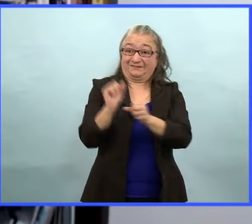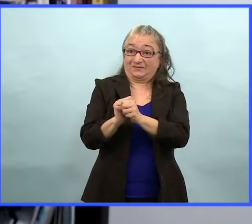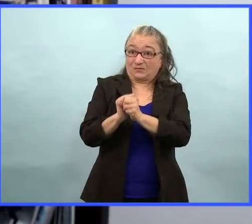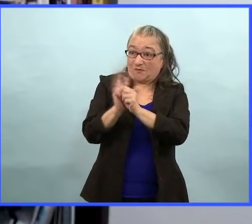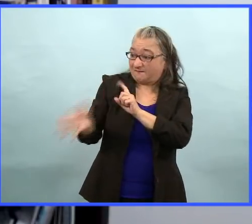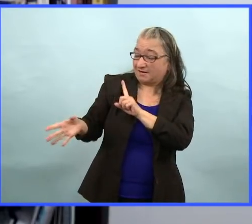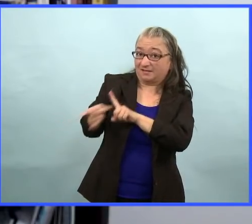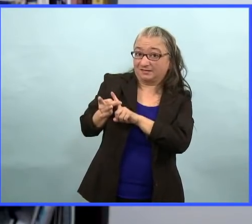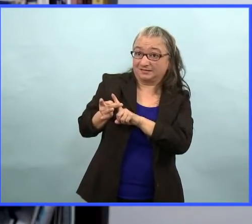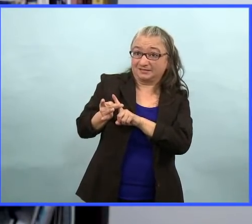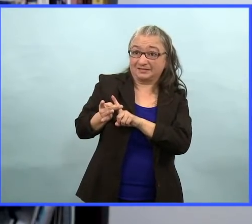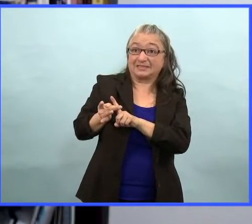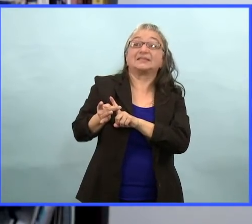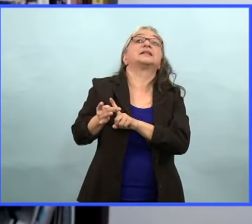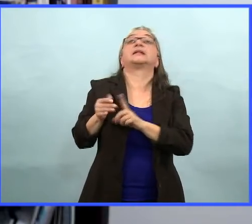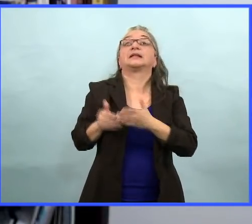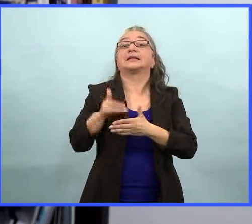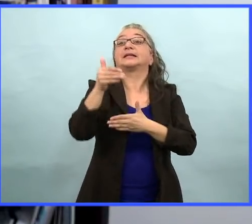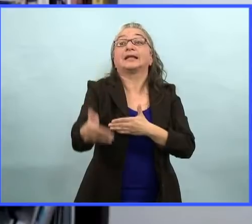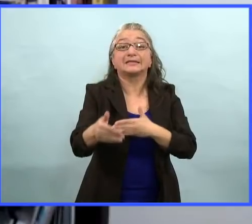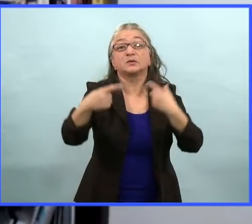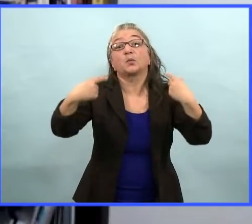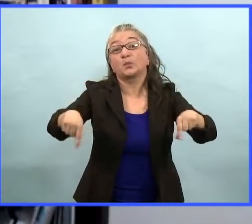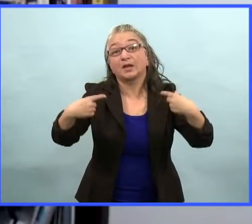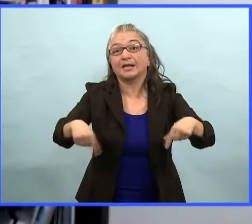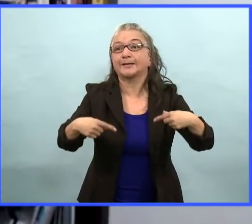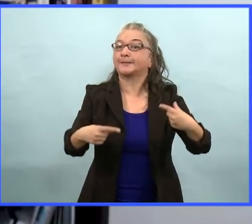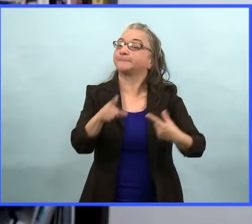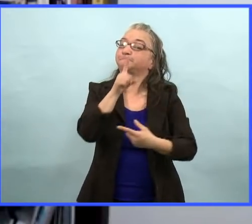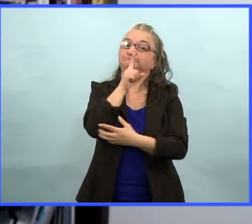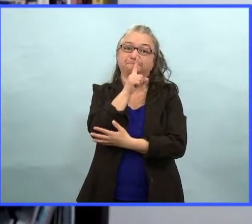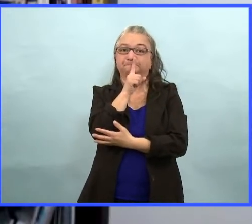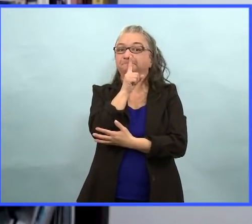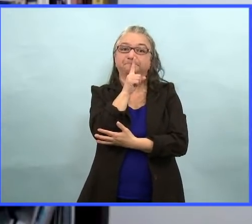so you know for now it's it's critical that manitobans make sure they've recovered